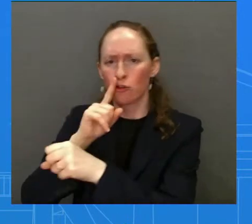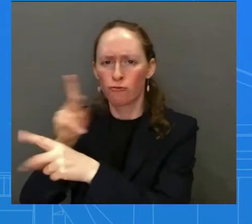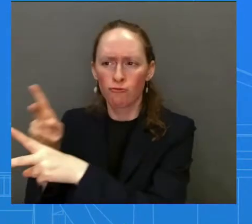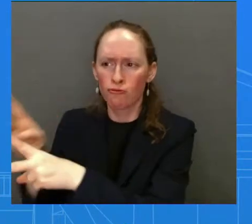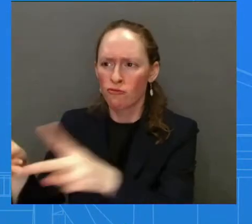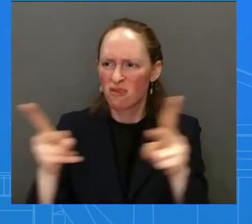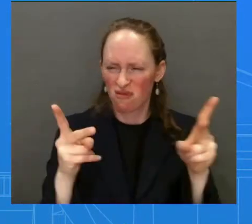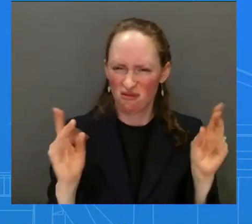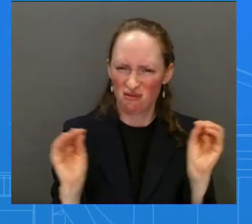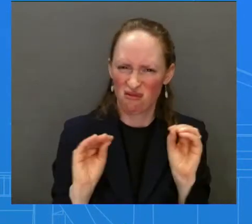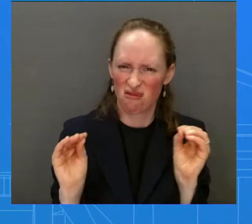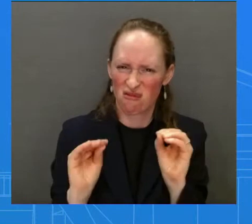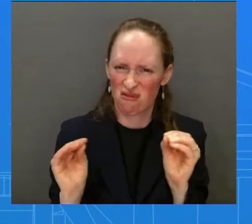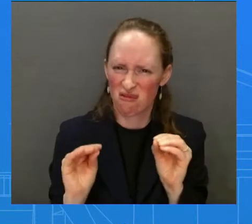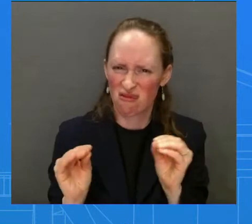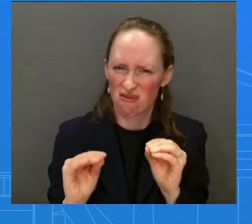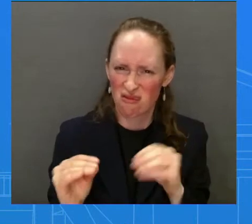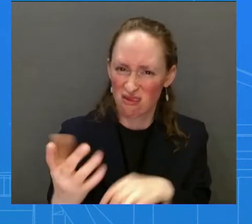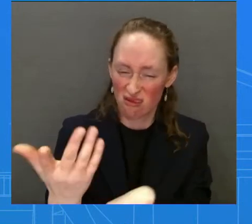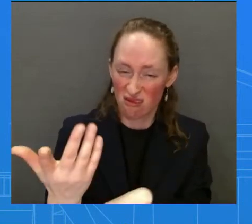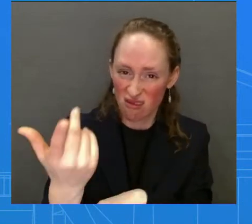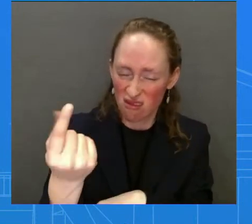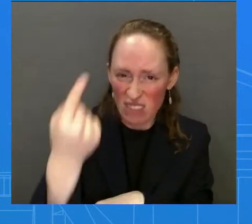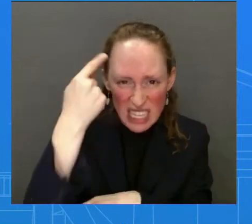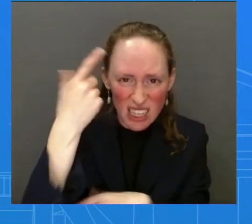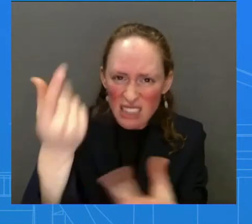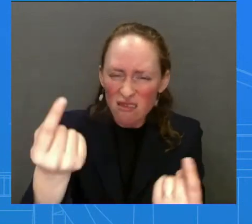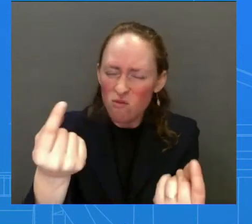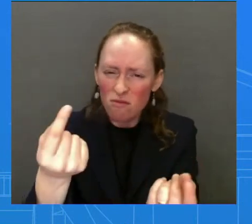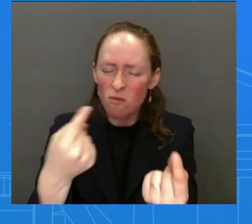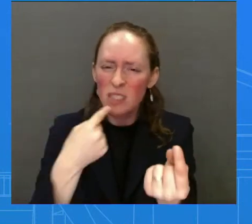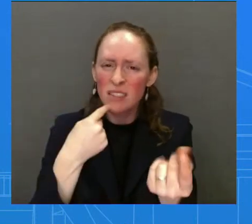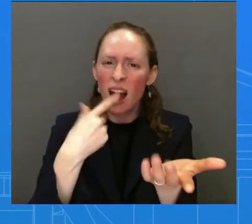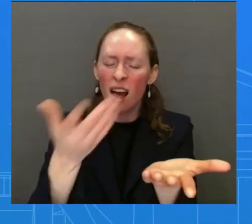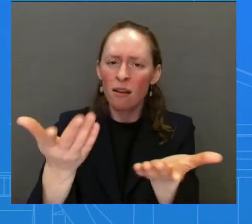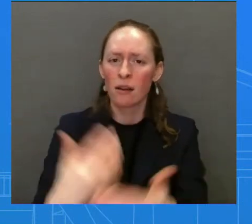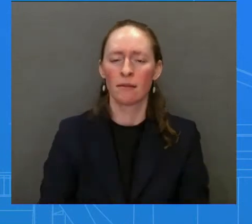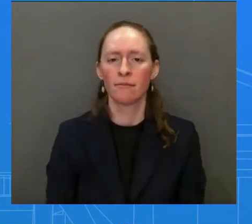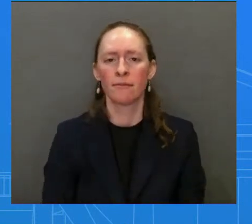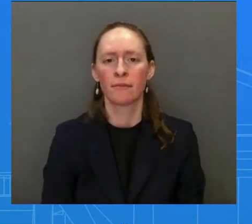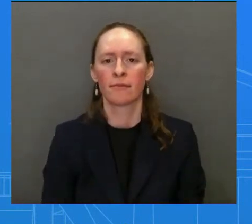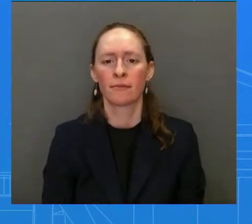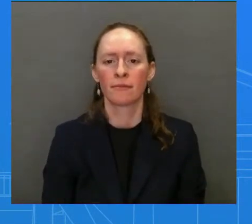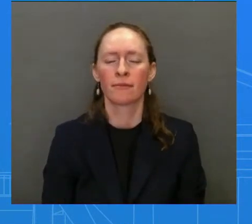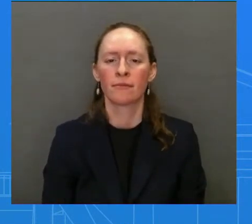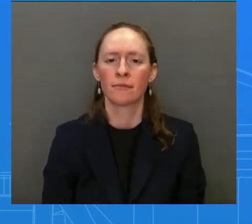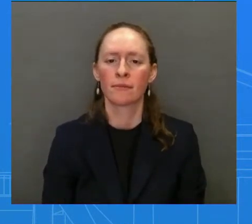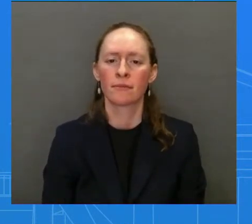Ms. Jean-Pierre: Yeah, I do. Look, America's small business economy is opening again. Right? It's -- it's growing.